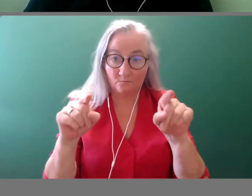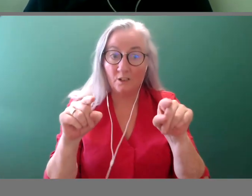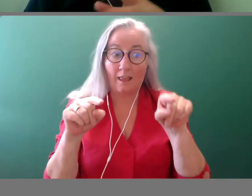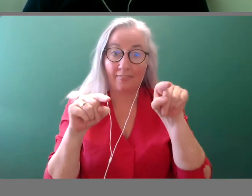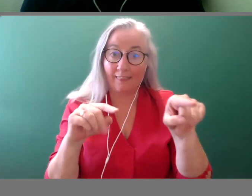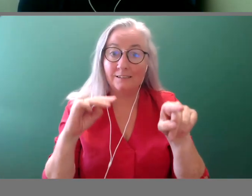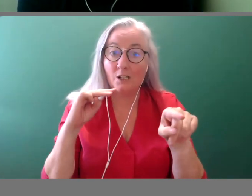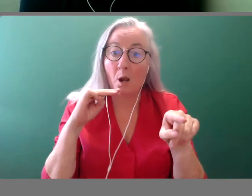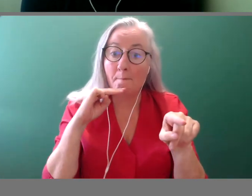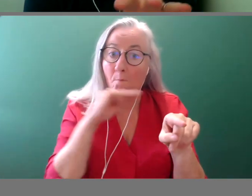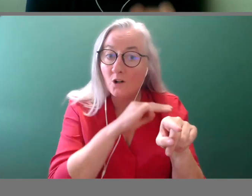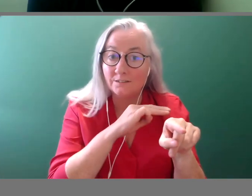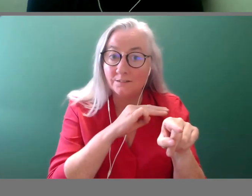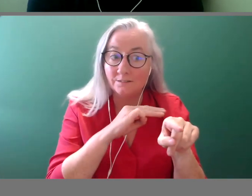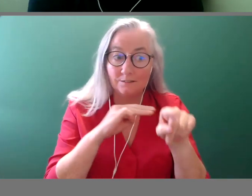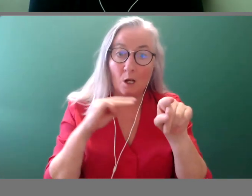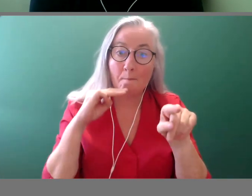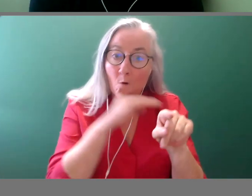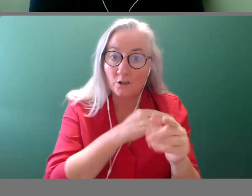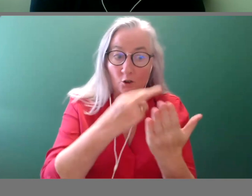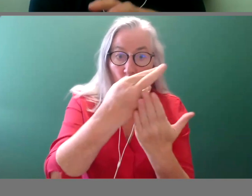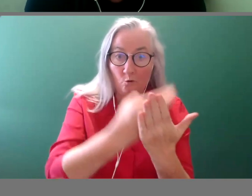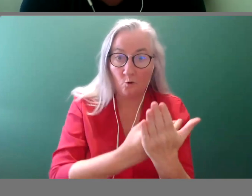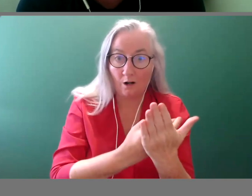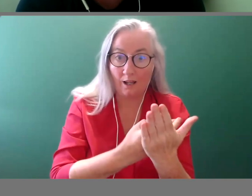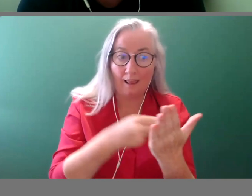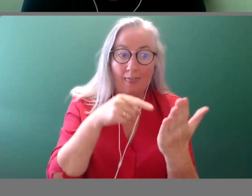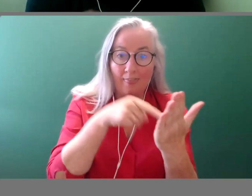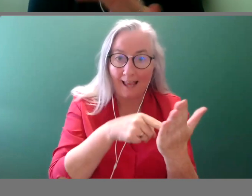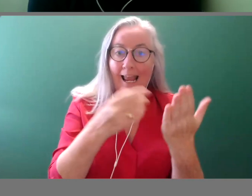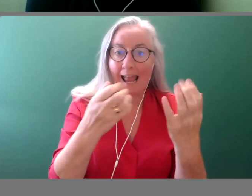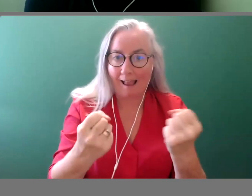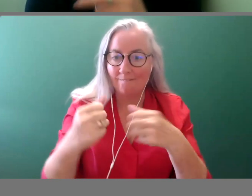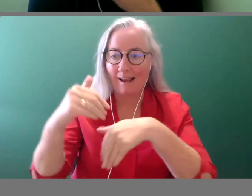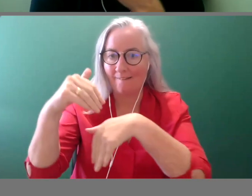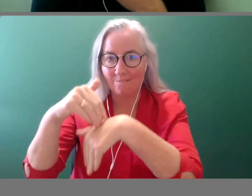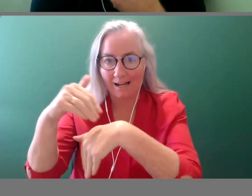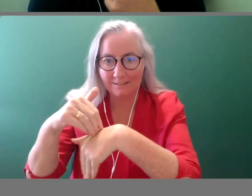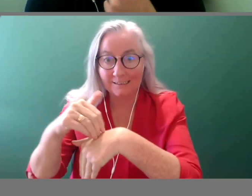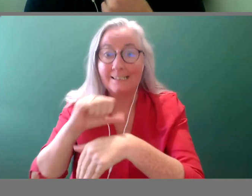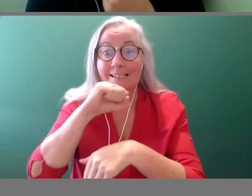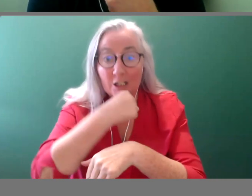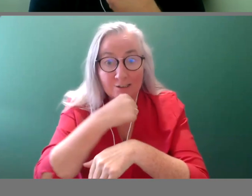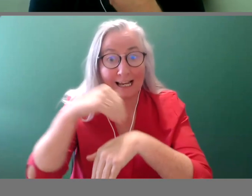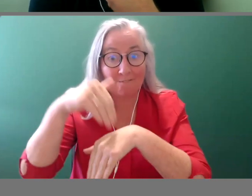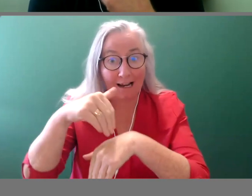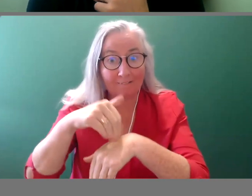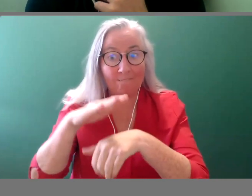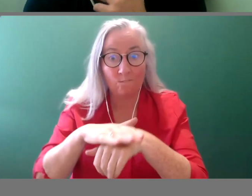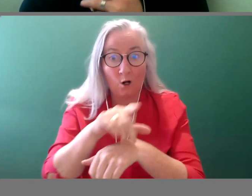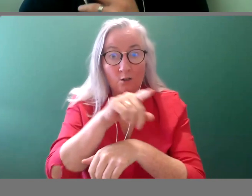there is an important regulation there that has implications for providing accessible work